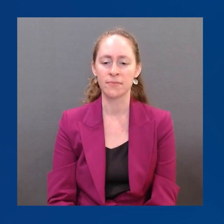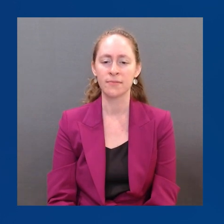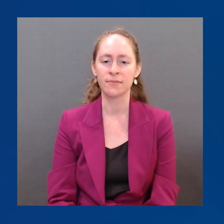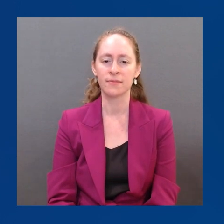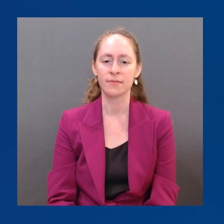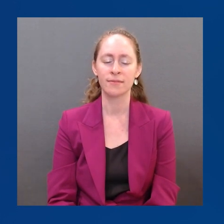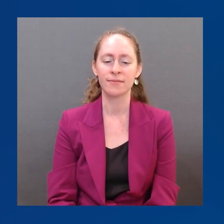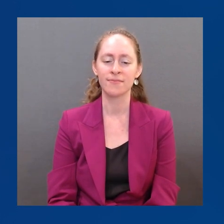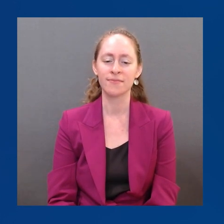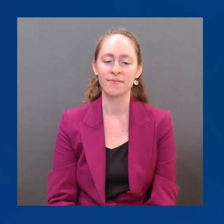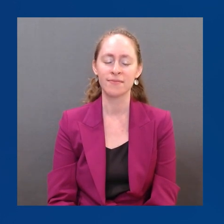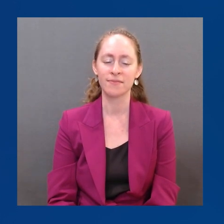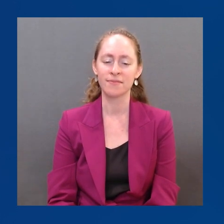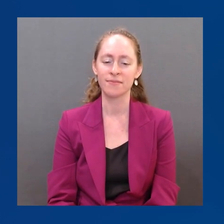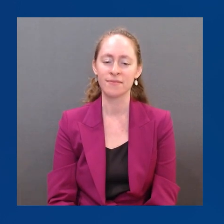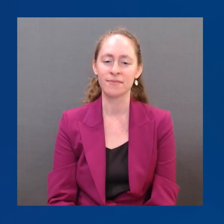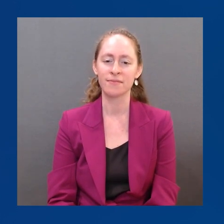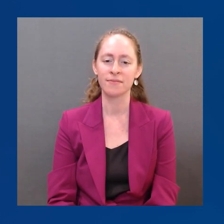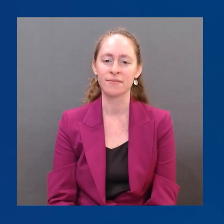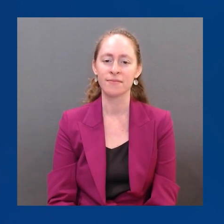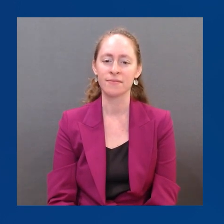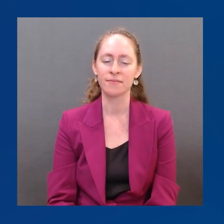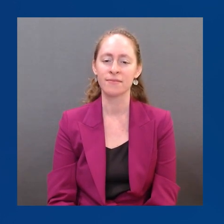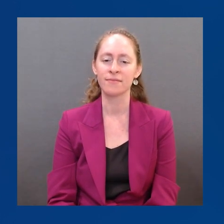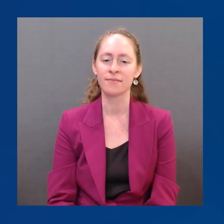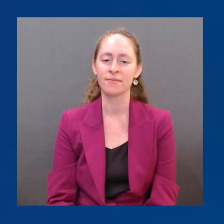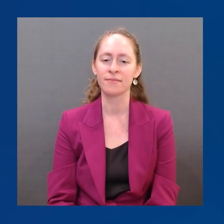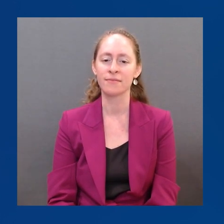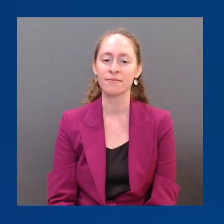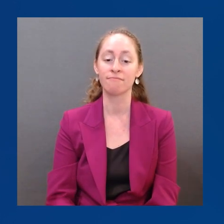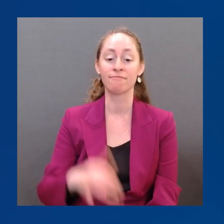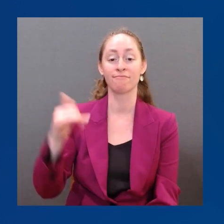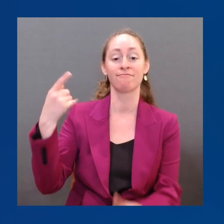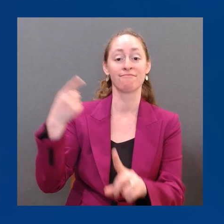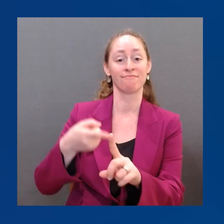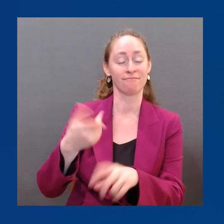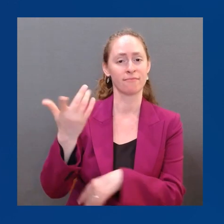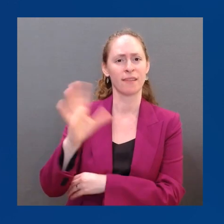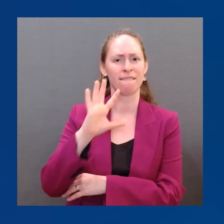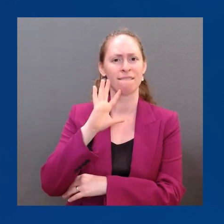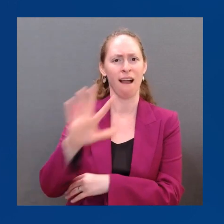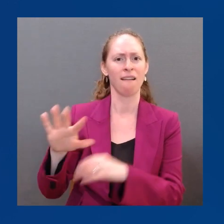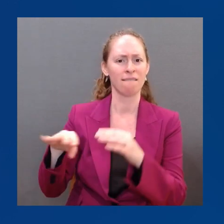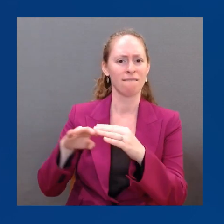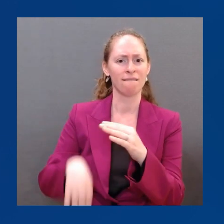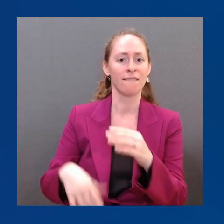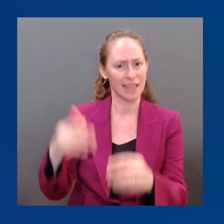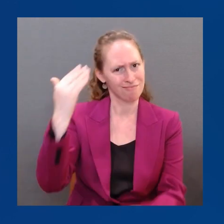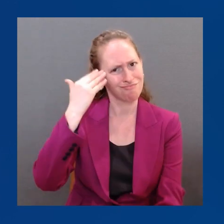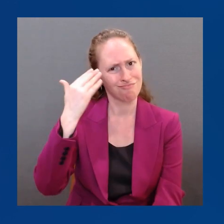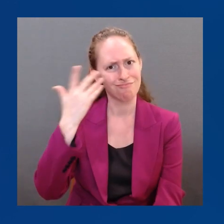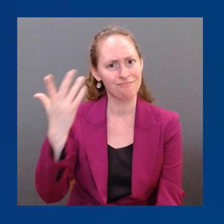I'll just say that I think there is actually quite a bit of urgency. The FDA now has all the -- I think they have all the data for Moderna,